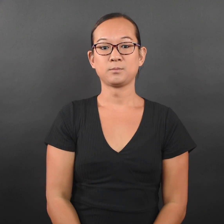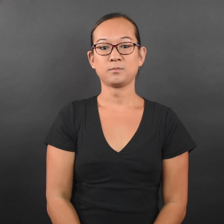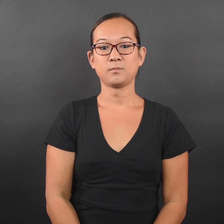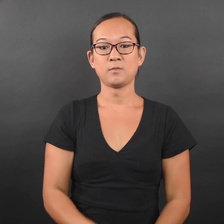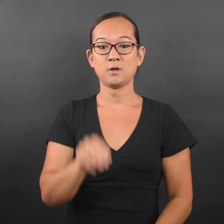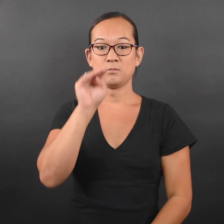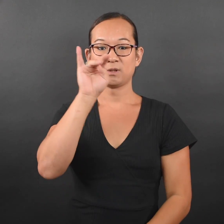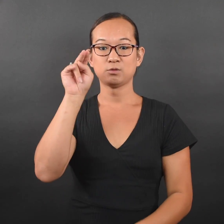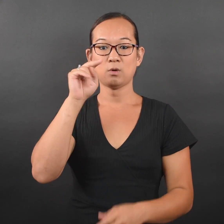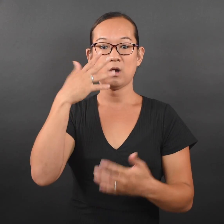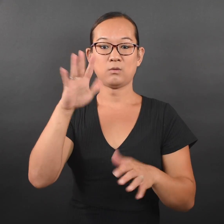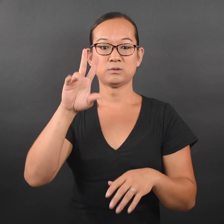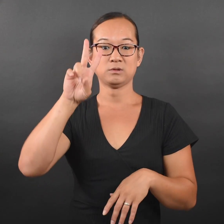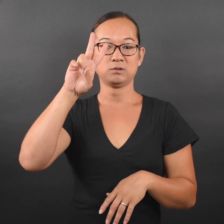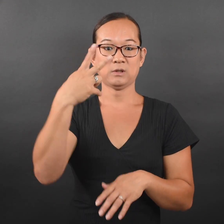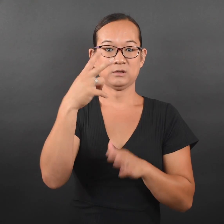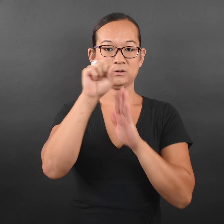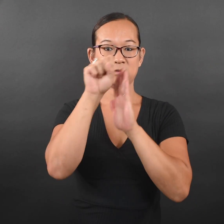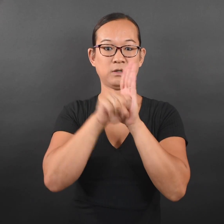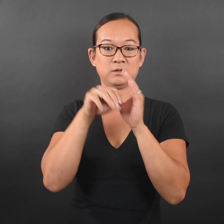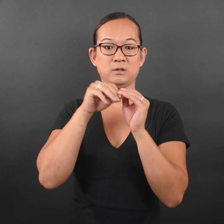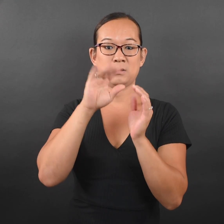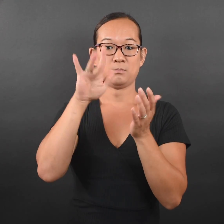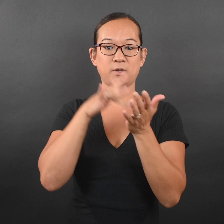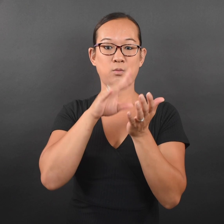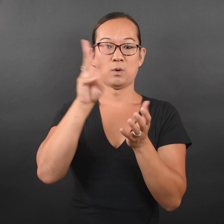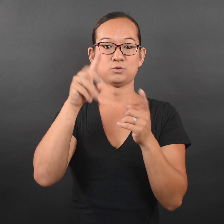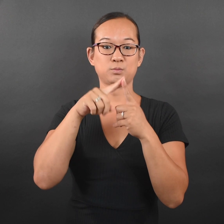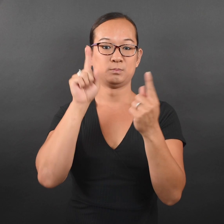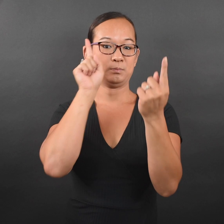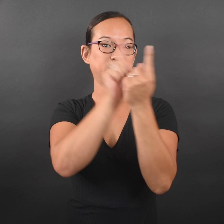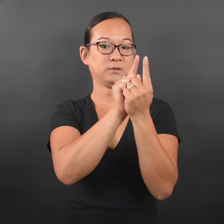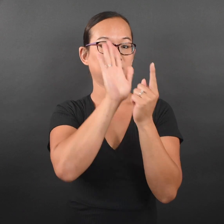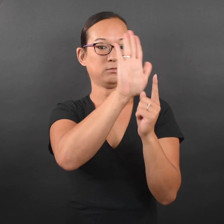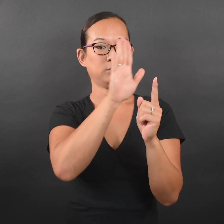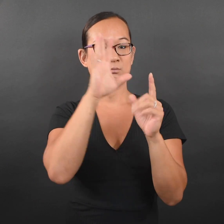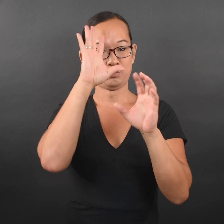Minnesota is only the second state in the Midwest to meet President Biden’s goal,